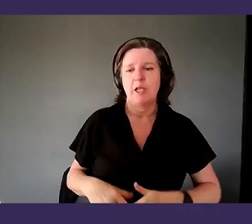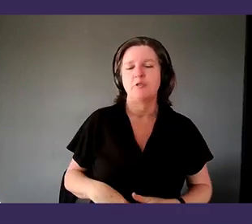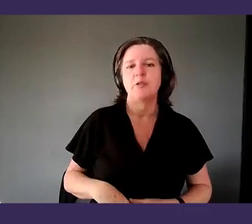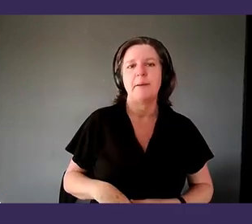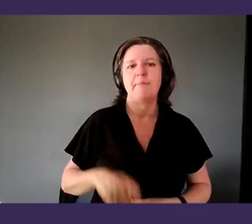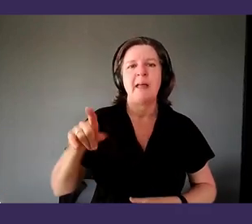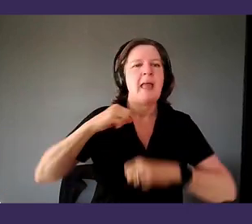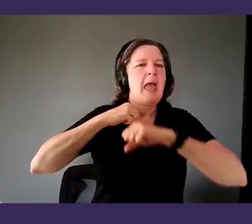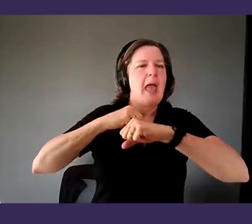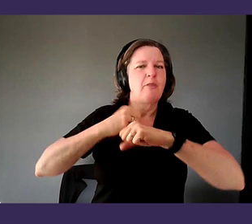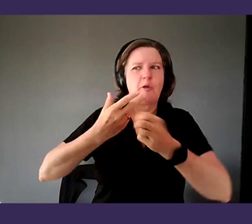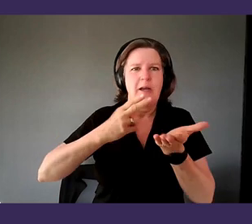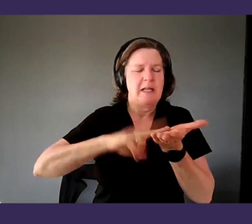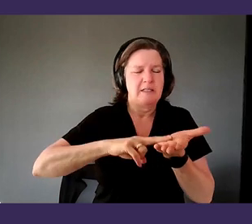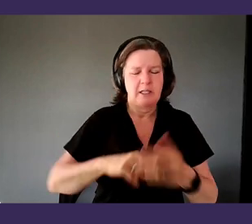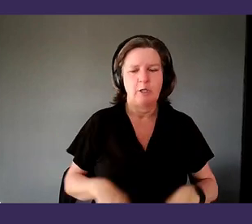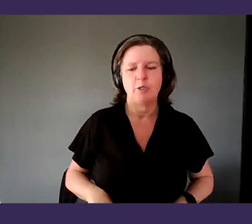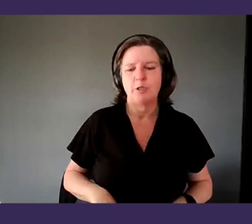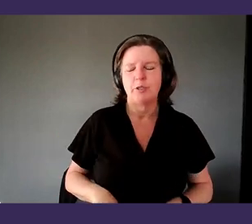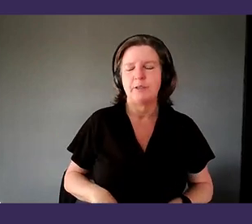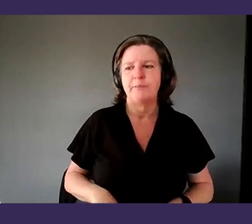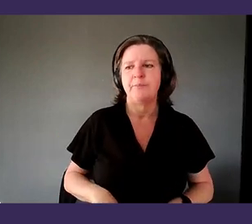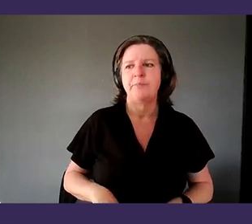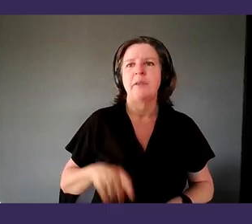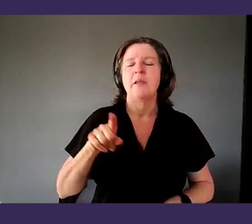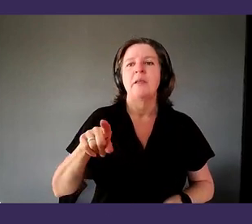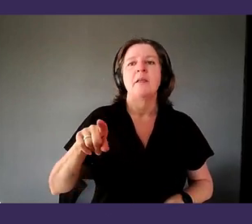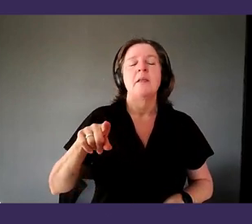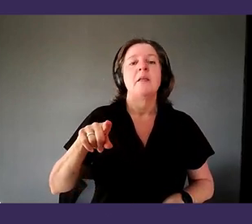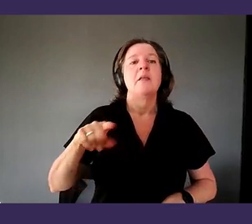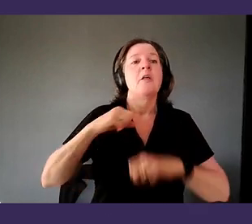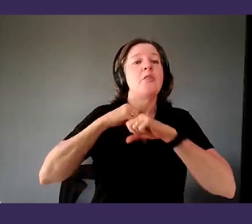but the guardian signature is only required if the SDM agreement touches on the rights